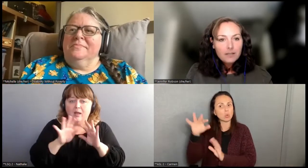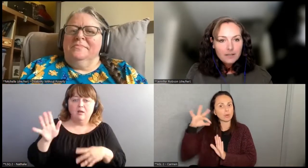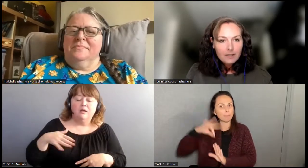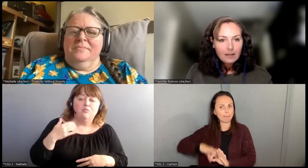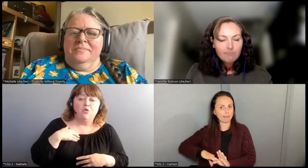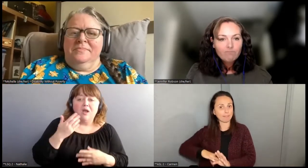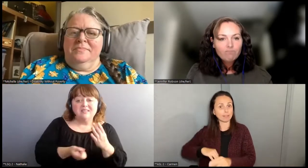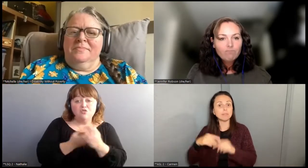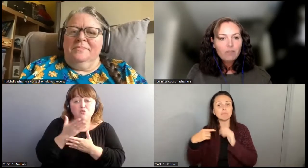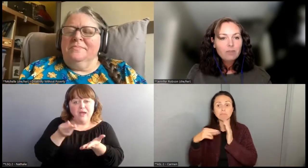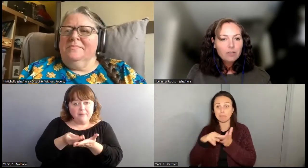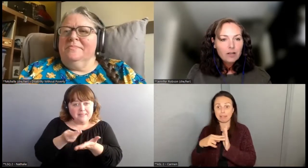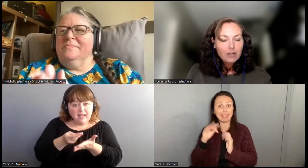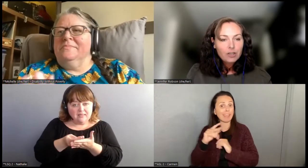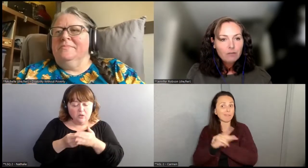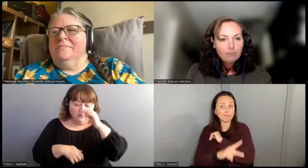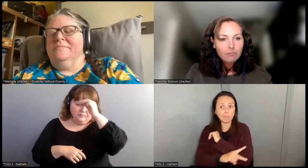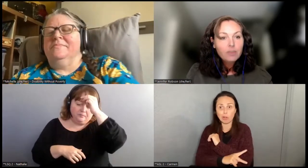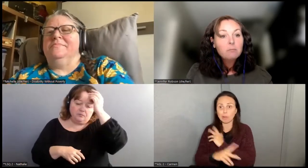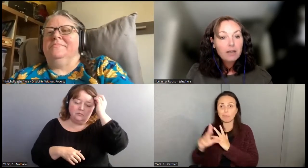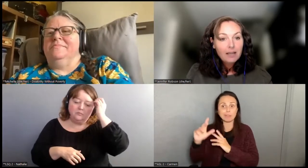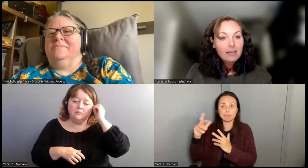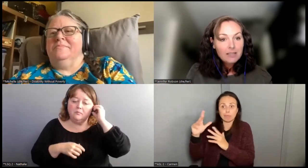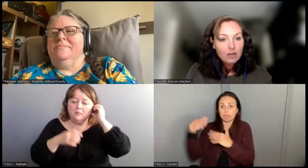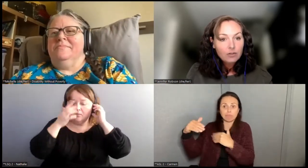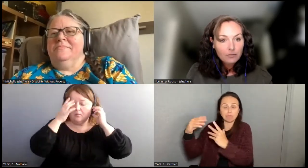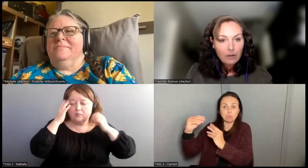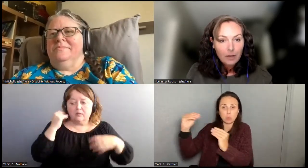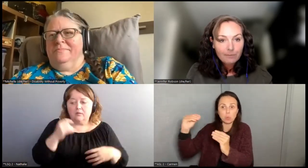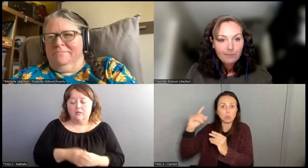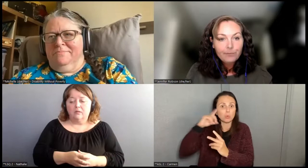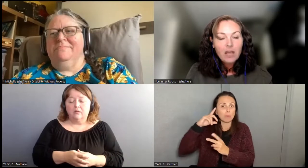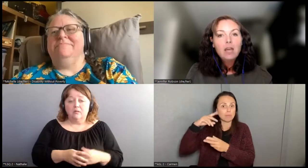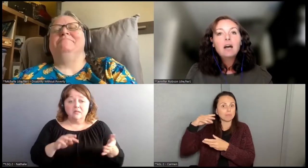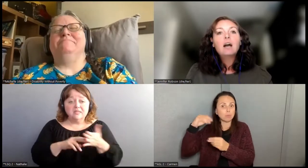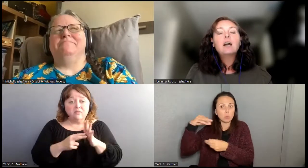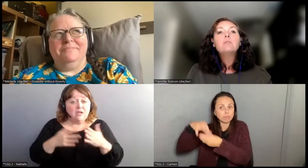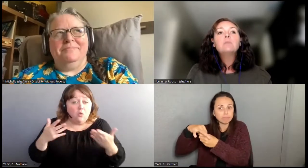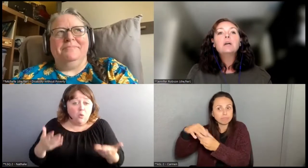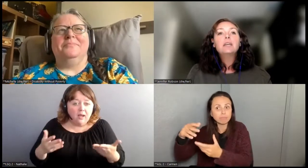ISN'T SITTING, IF THERE'S AN ELECTION, THE MONEY CONTINUES FLOWING.